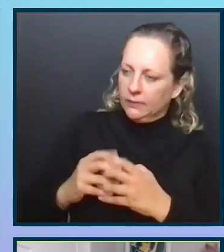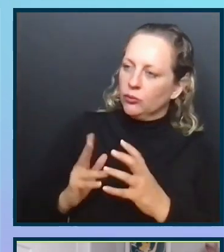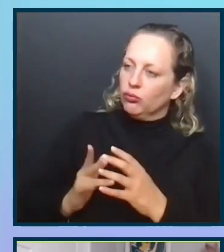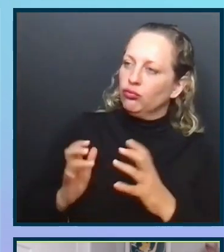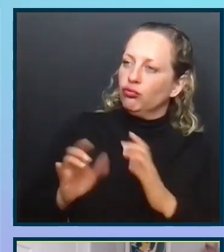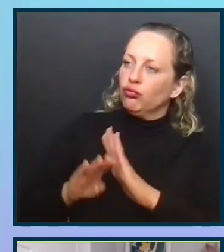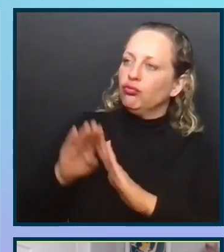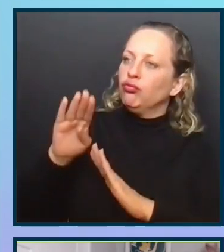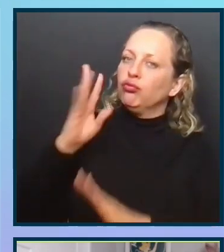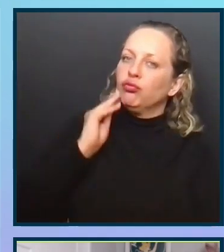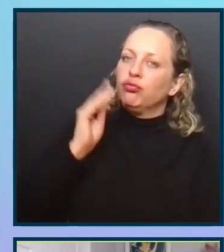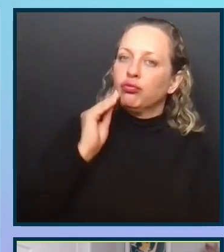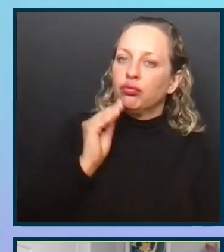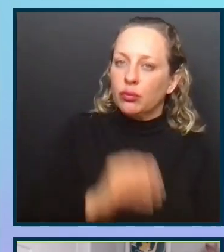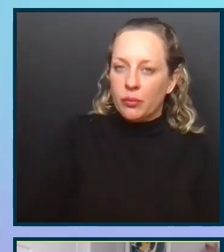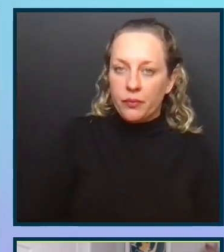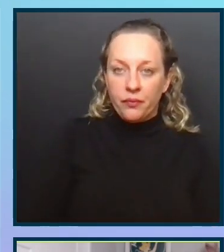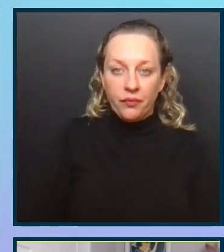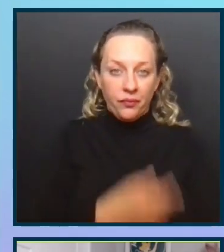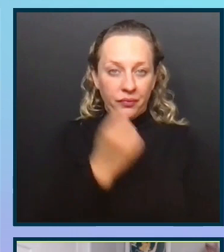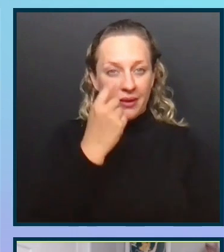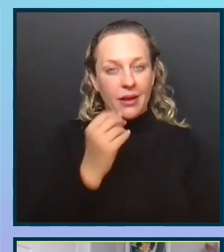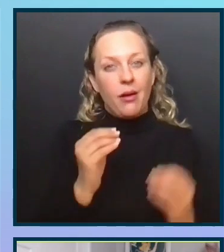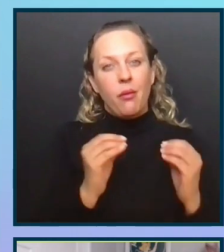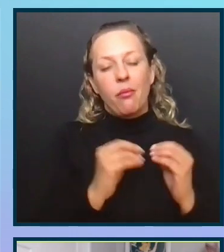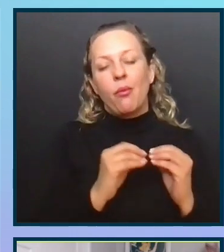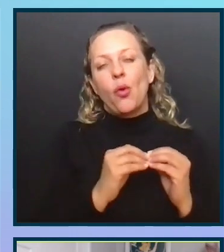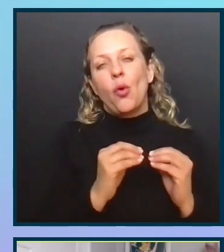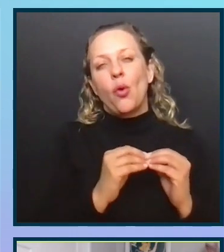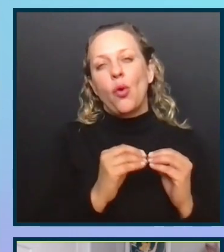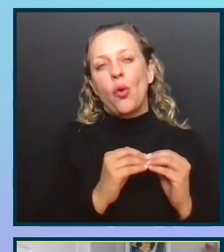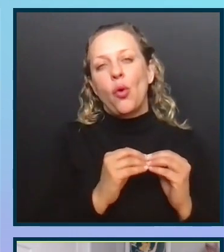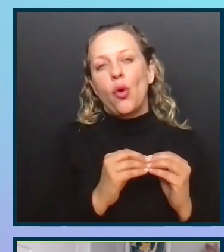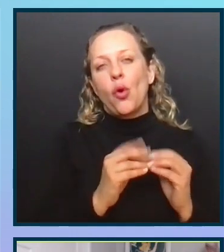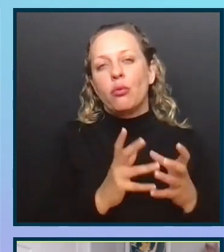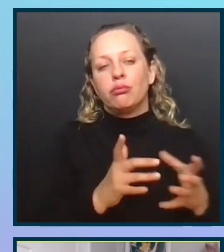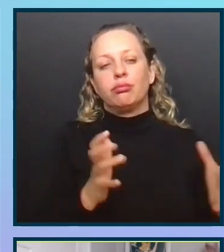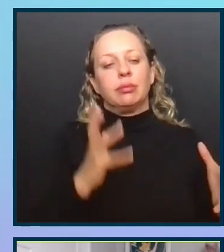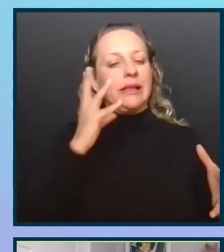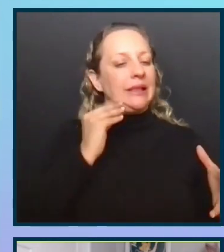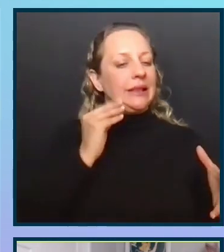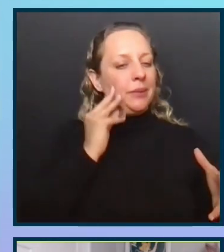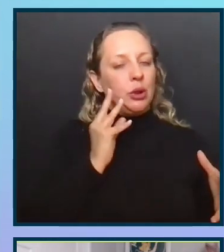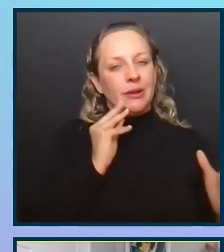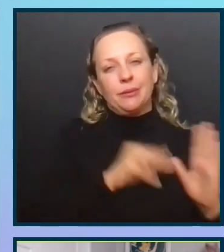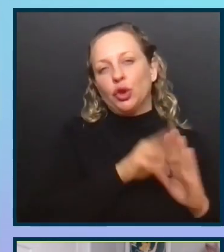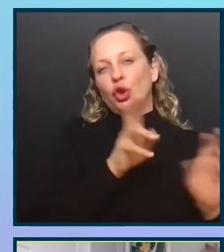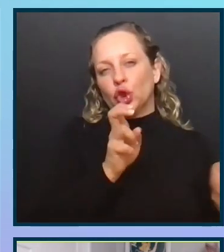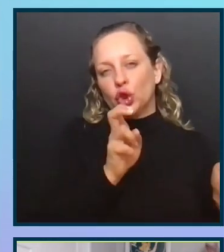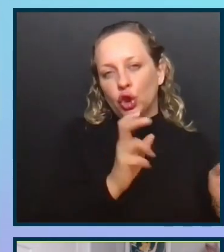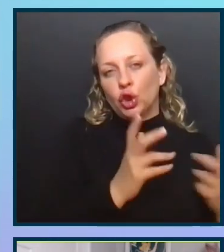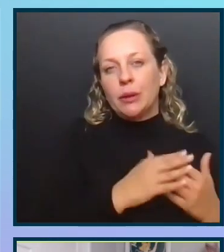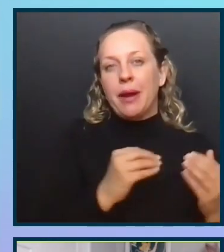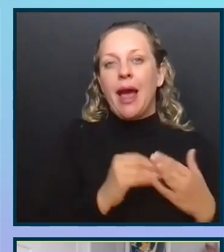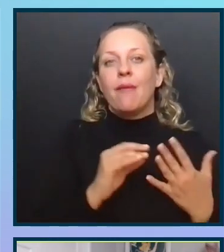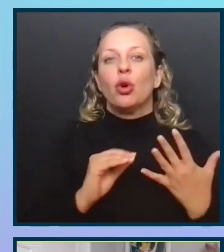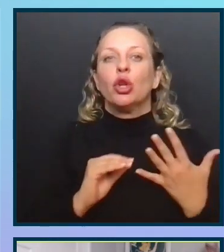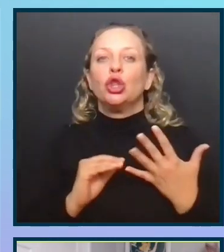Where, (clears throat) excuse me. Whereas a more mature organization may have more junior and mid-level team members